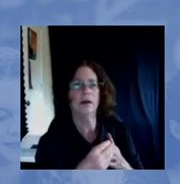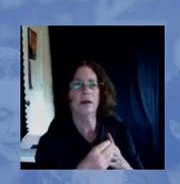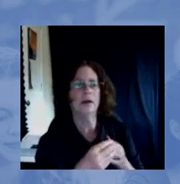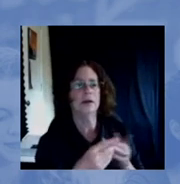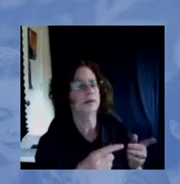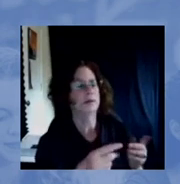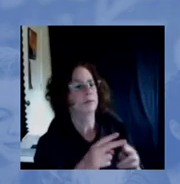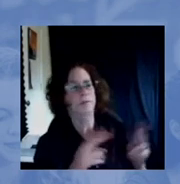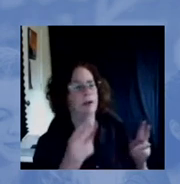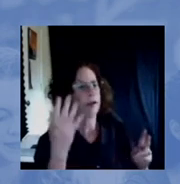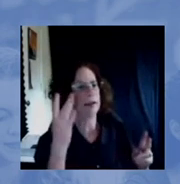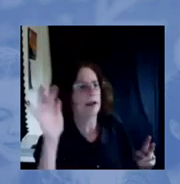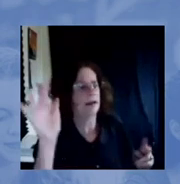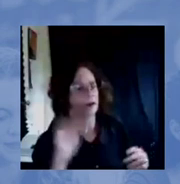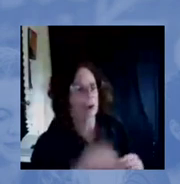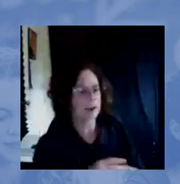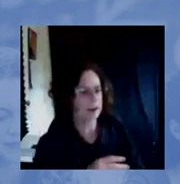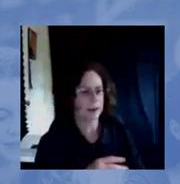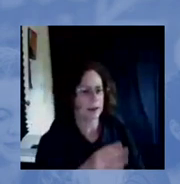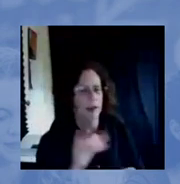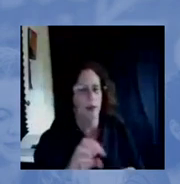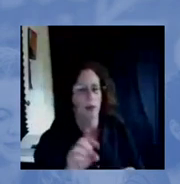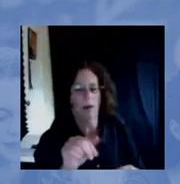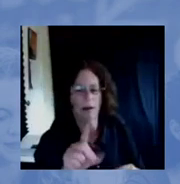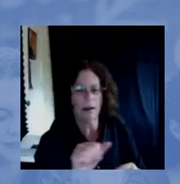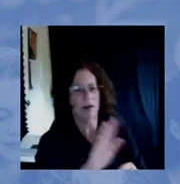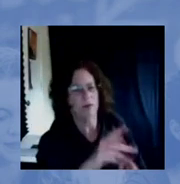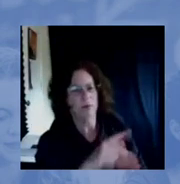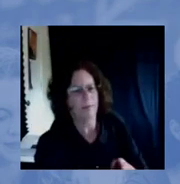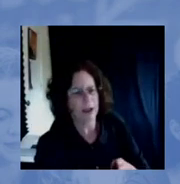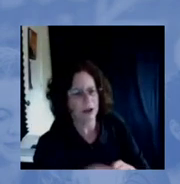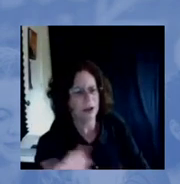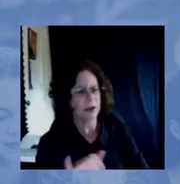RINA AND YOLANDA'S PROFESSIONALISM AND DEDICATION TO WHITE PLAINS.